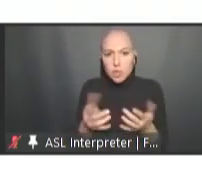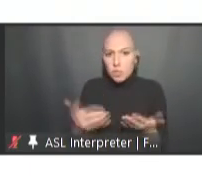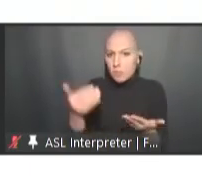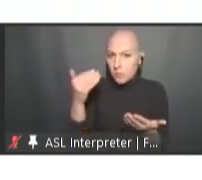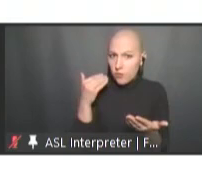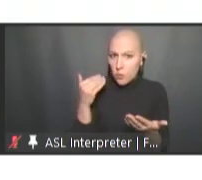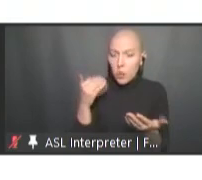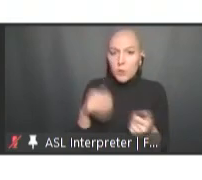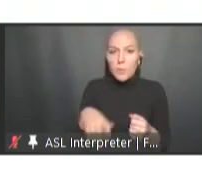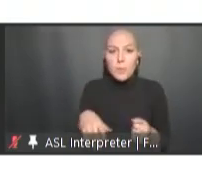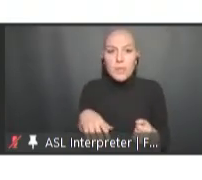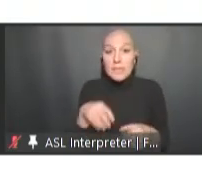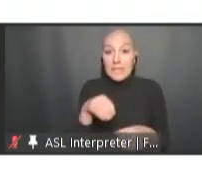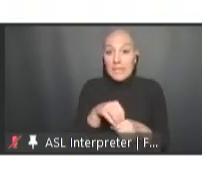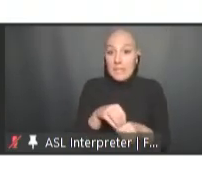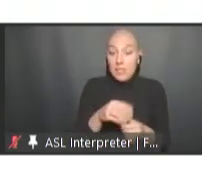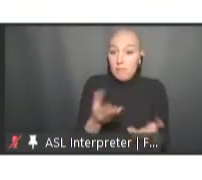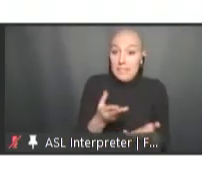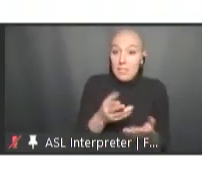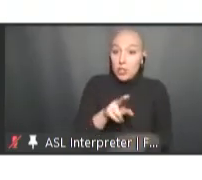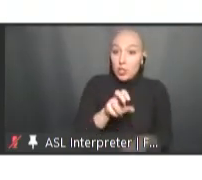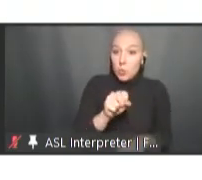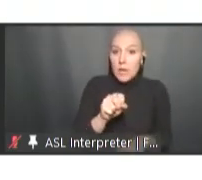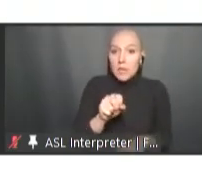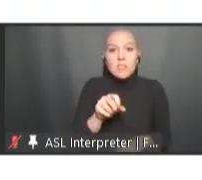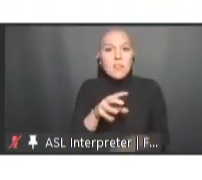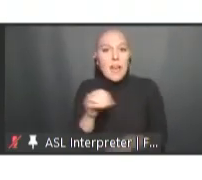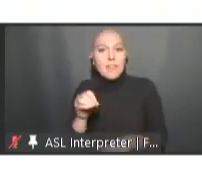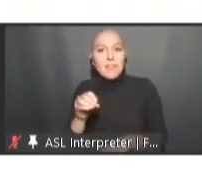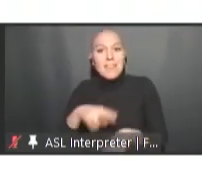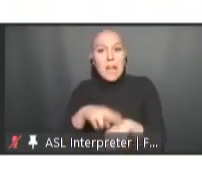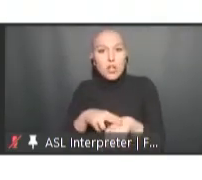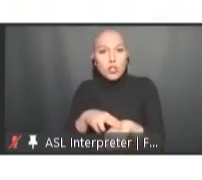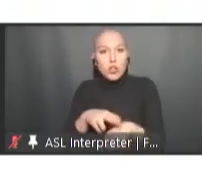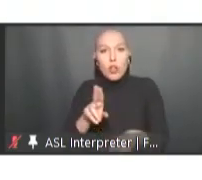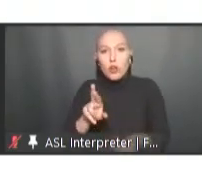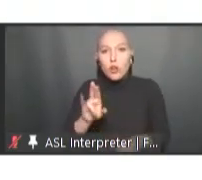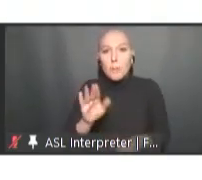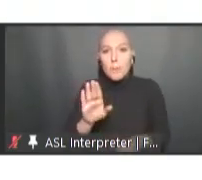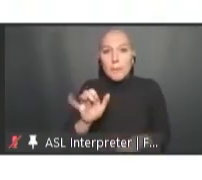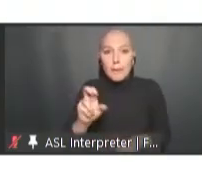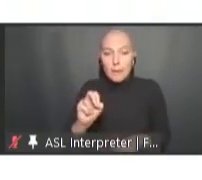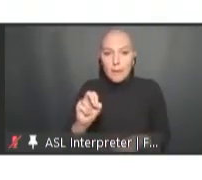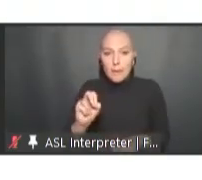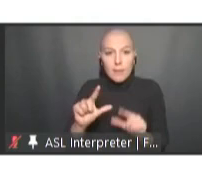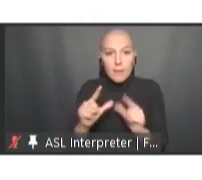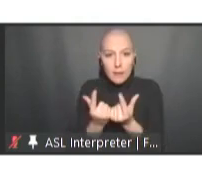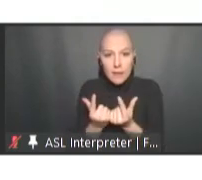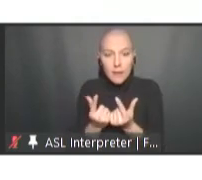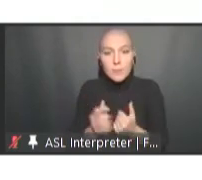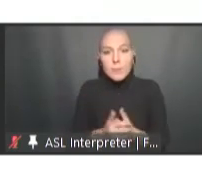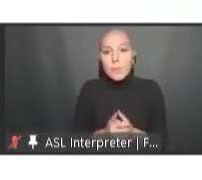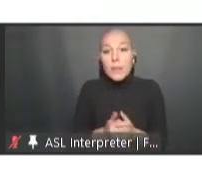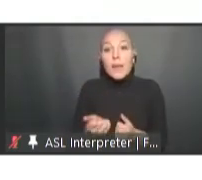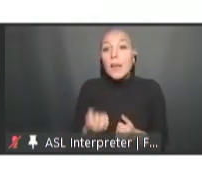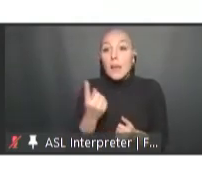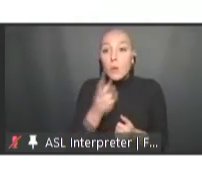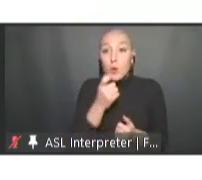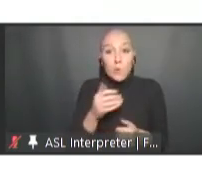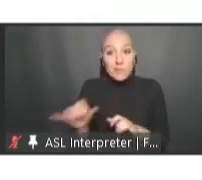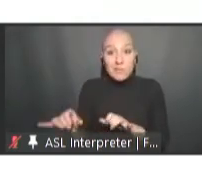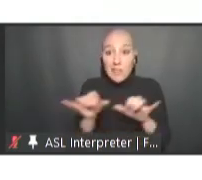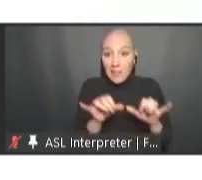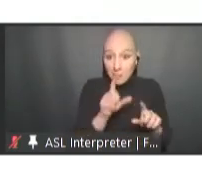and the National Urban League. Anyone who has the same interest as ours about vaccinating the public